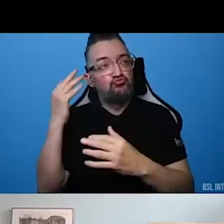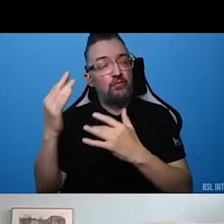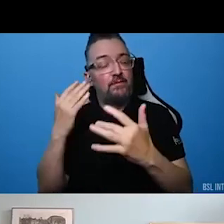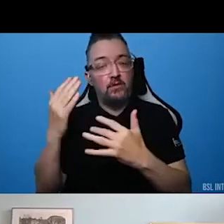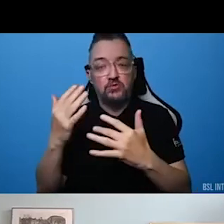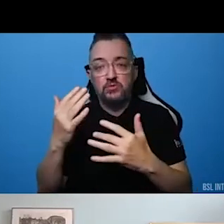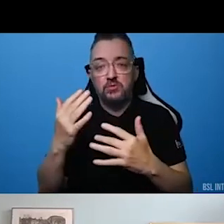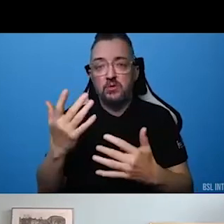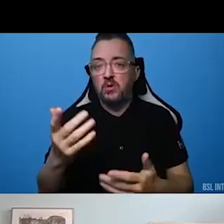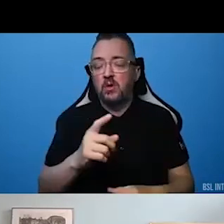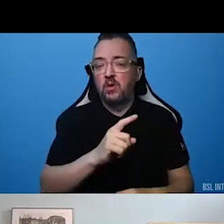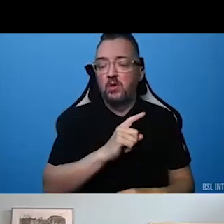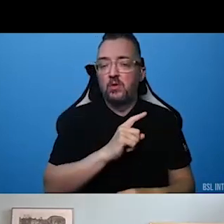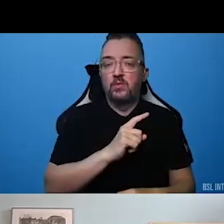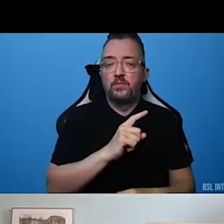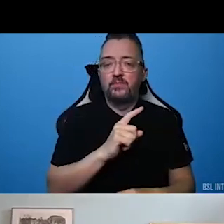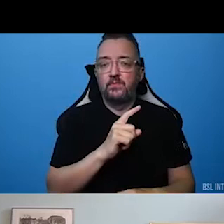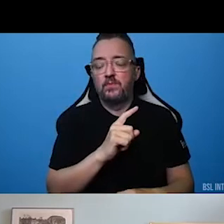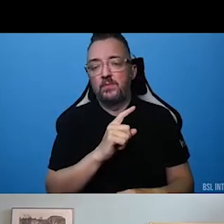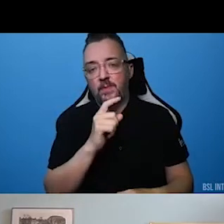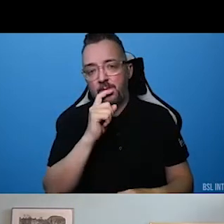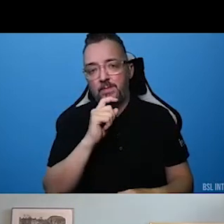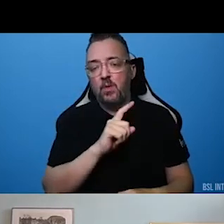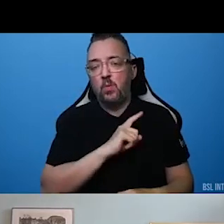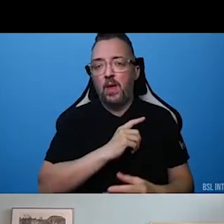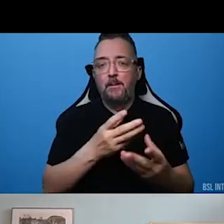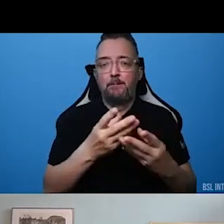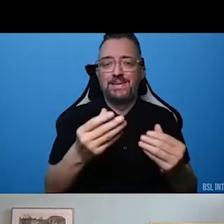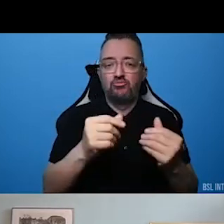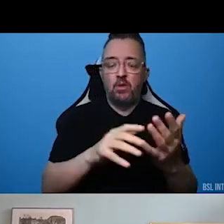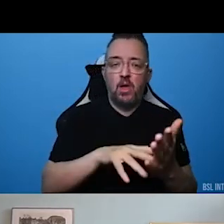why material culture or why objects